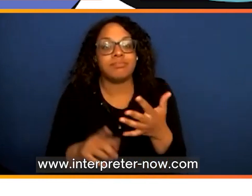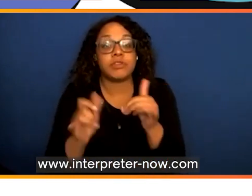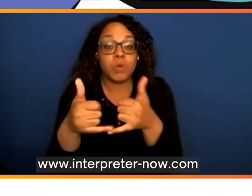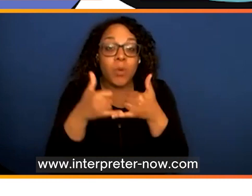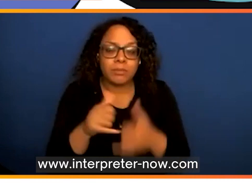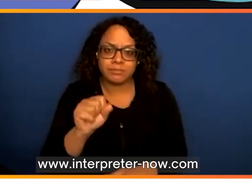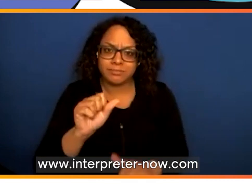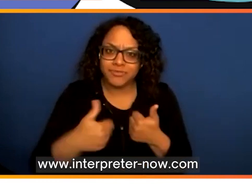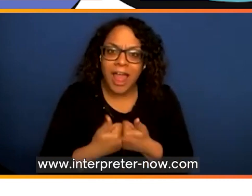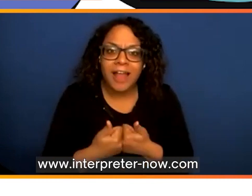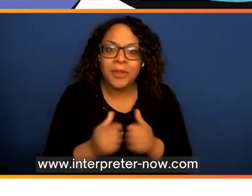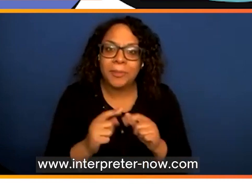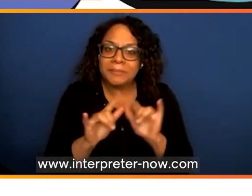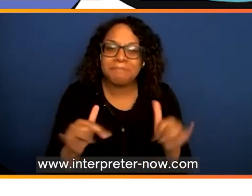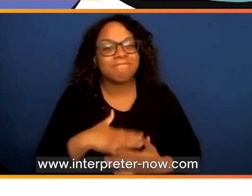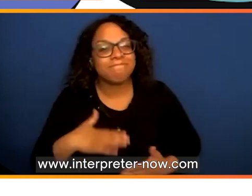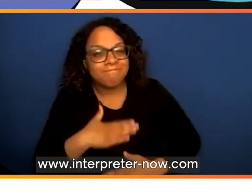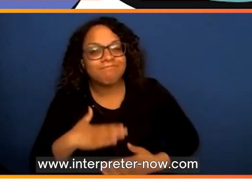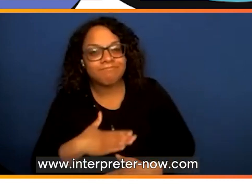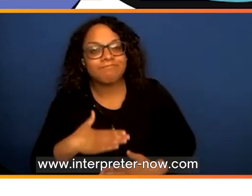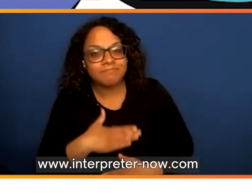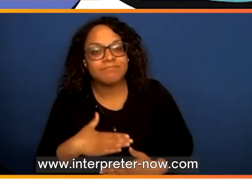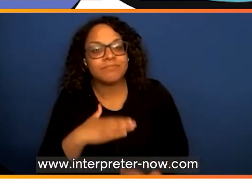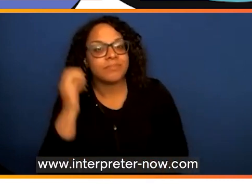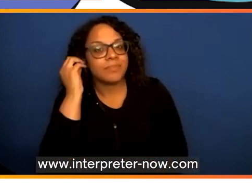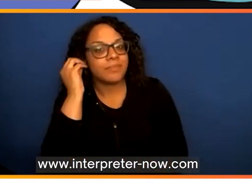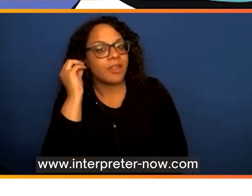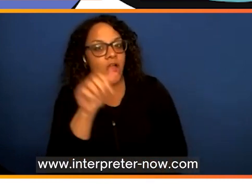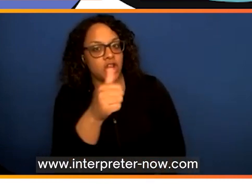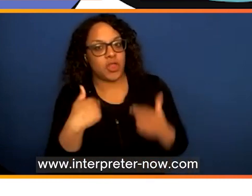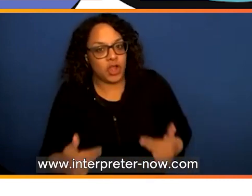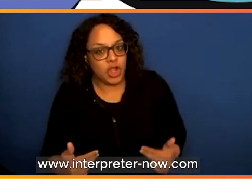It's been rewarding. It's challenging, and at the same time, it's fun, being able to